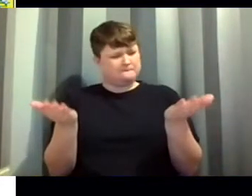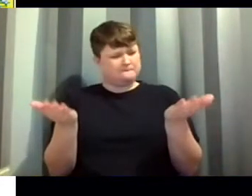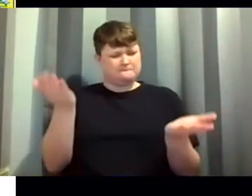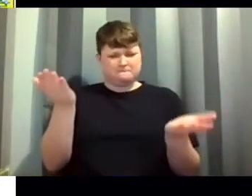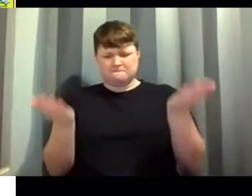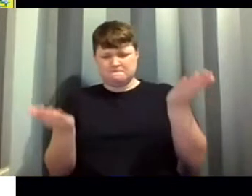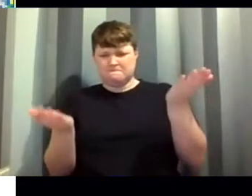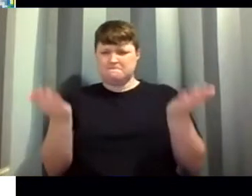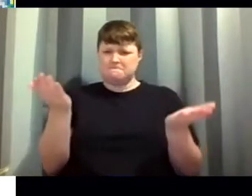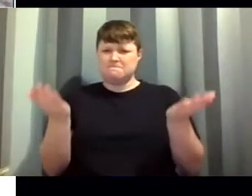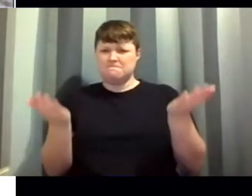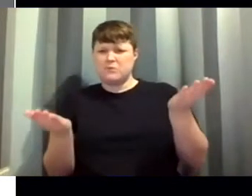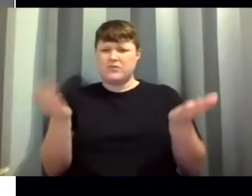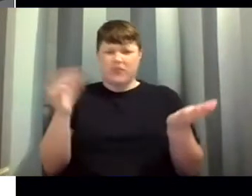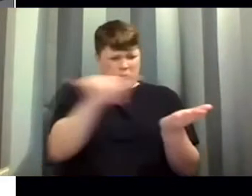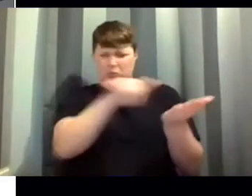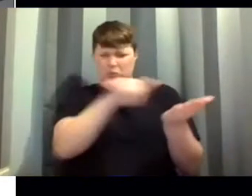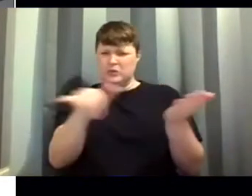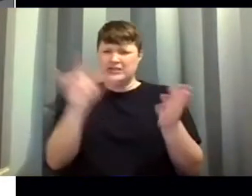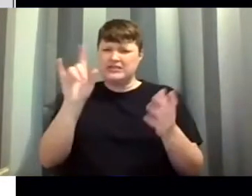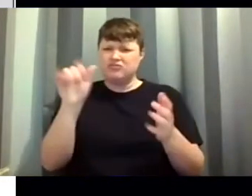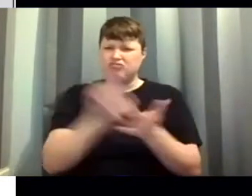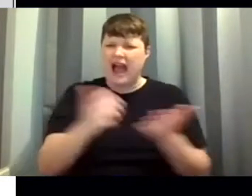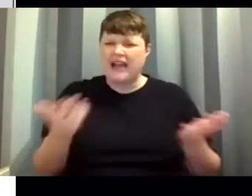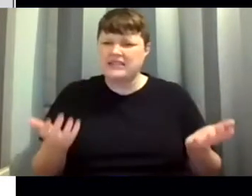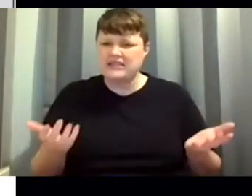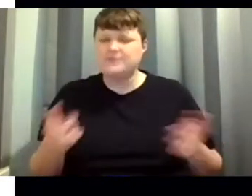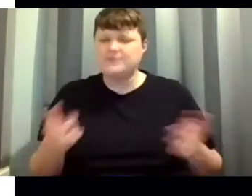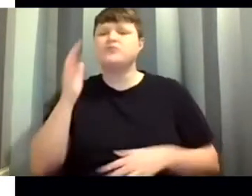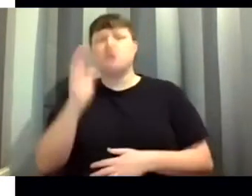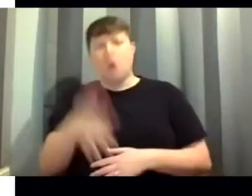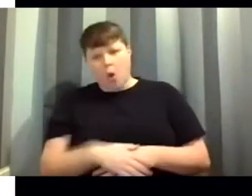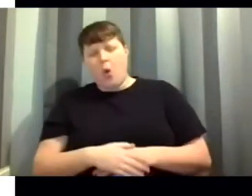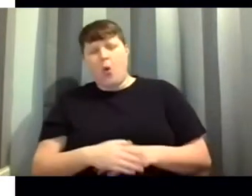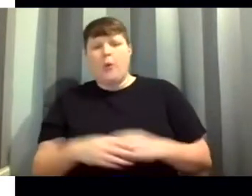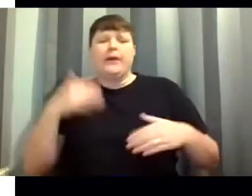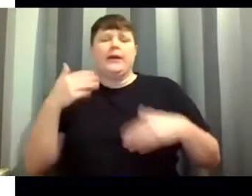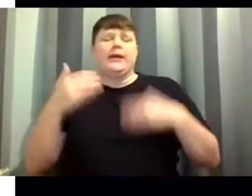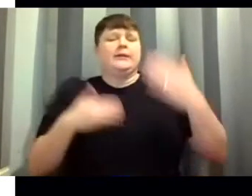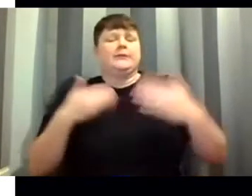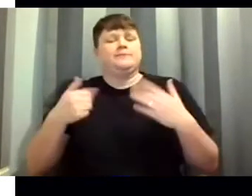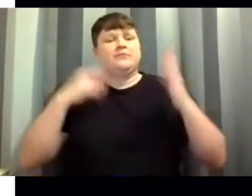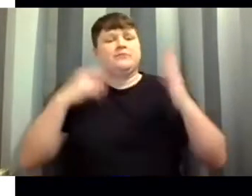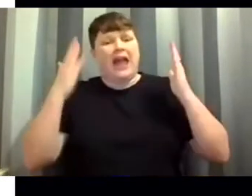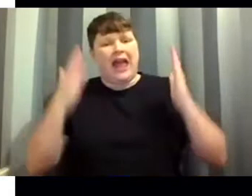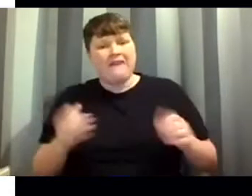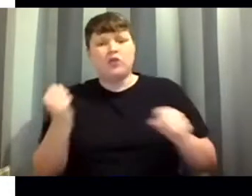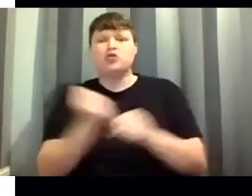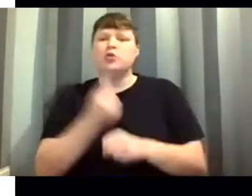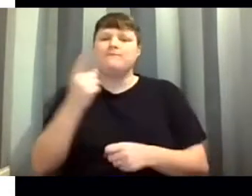figure out which ones it can be. So, as soon as we do this, we have to do some admin. We have